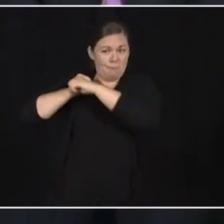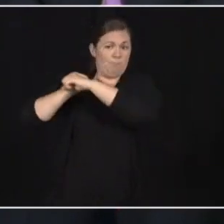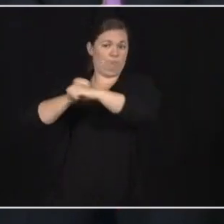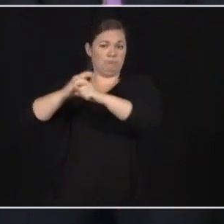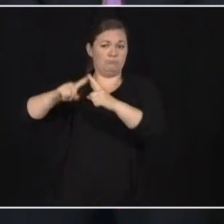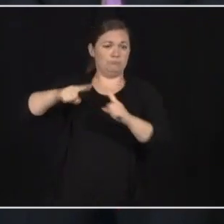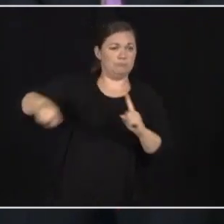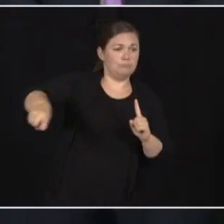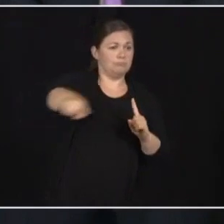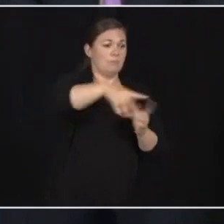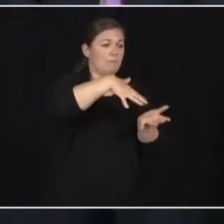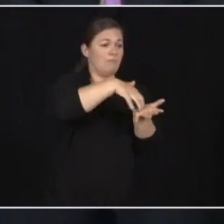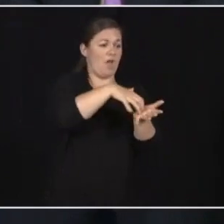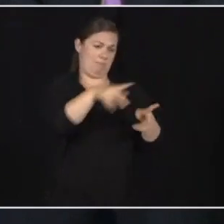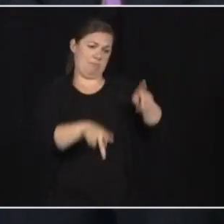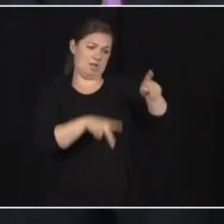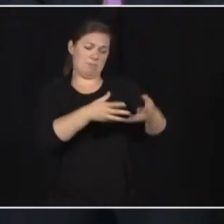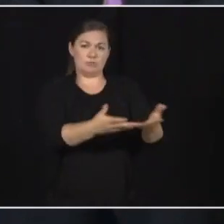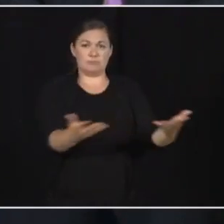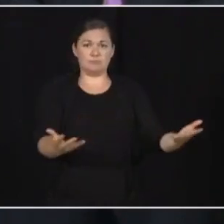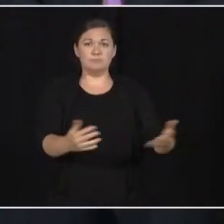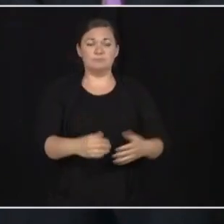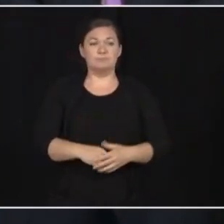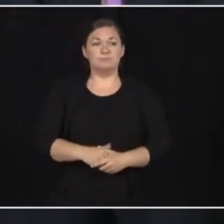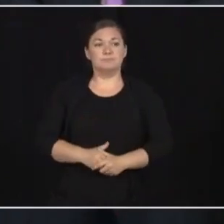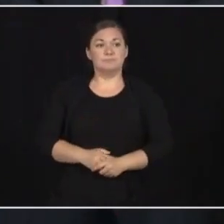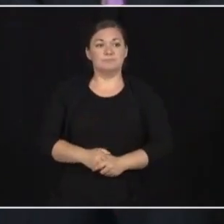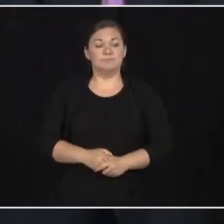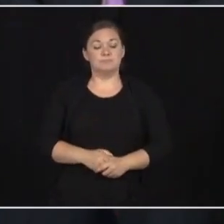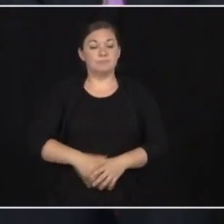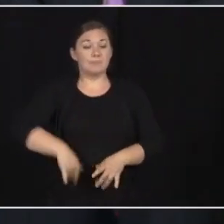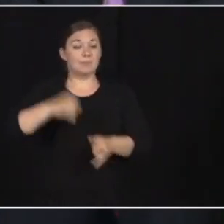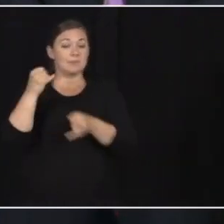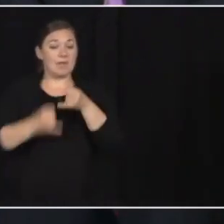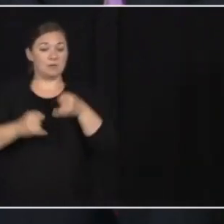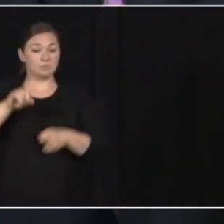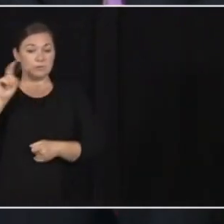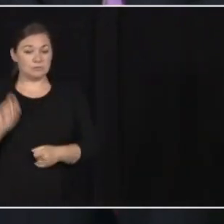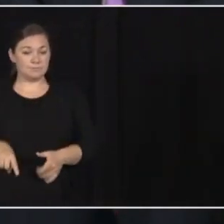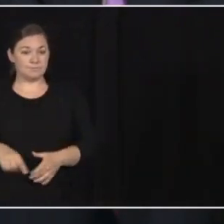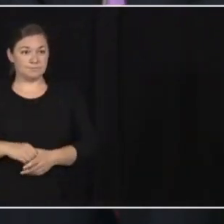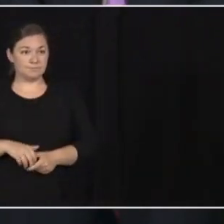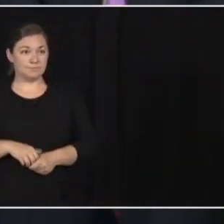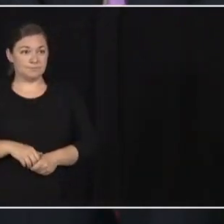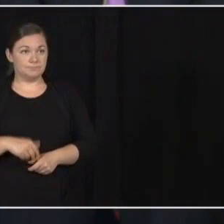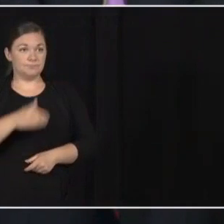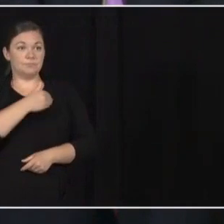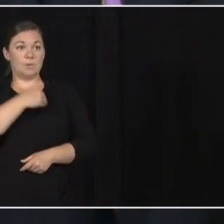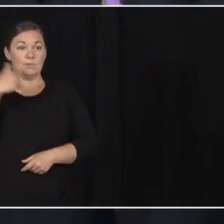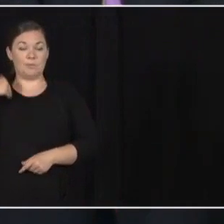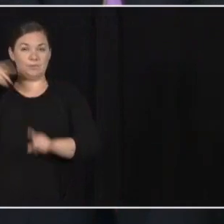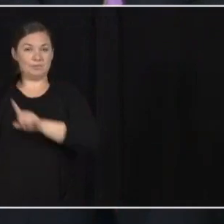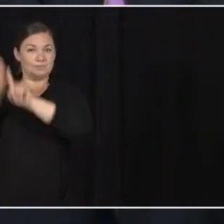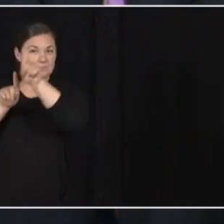that we have the proper systems in place to protect the most vulnerable people. Last question.